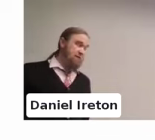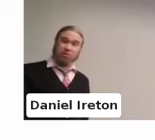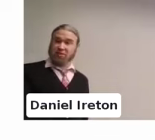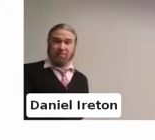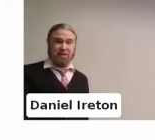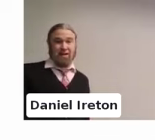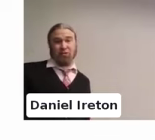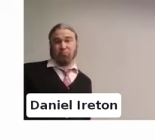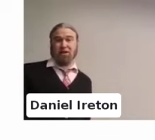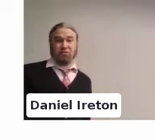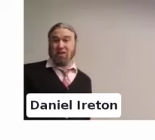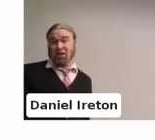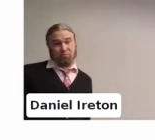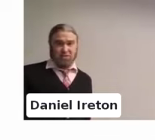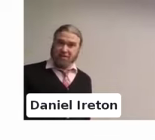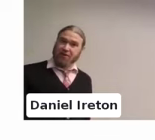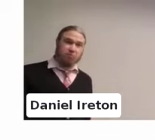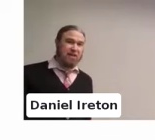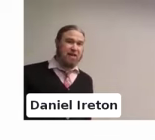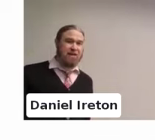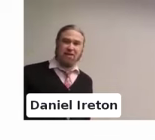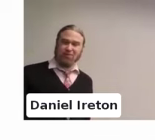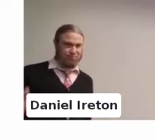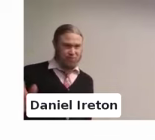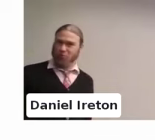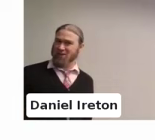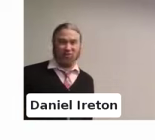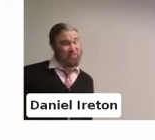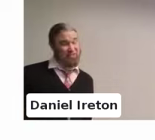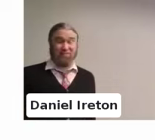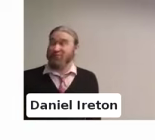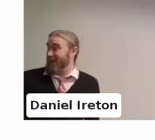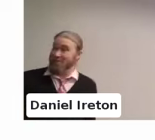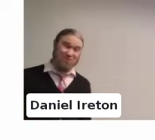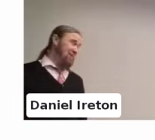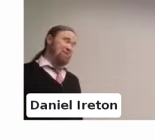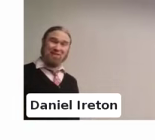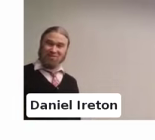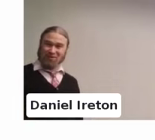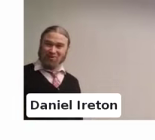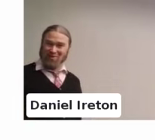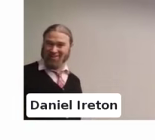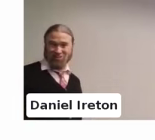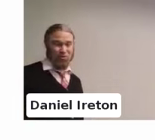Angie: We're happy to travel